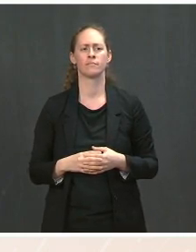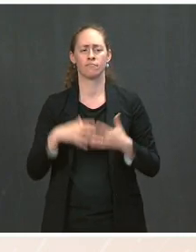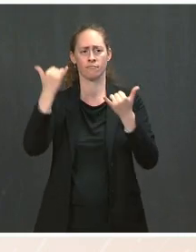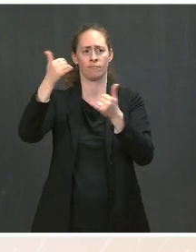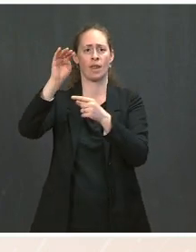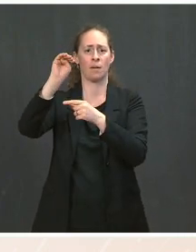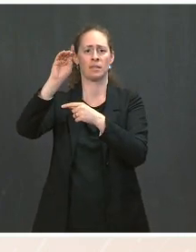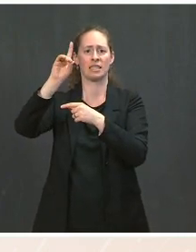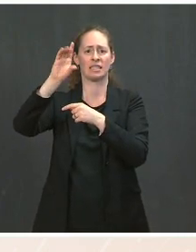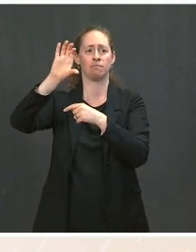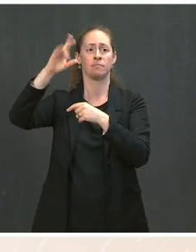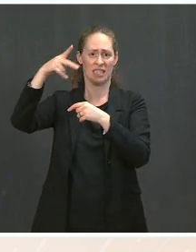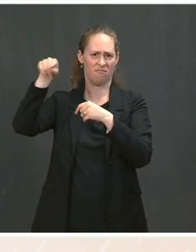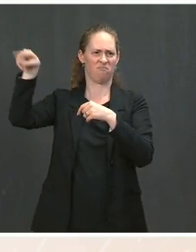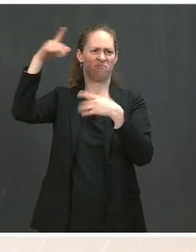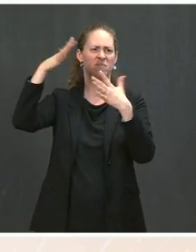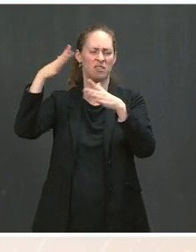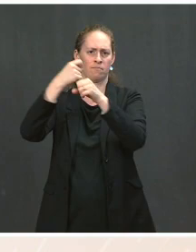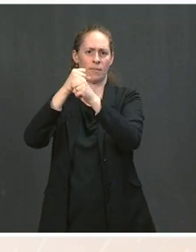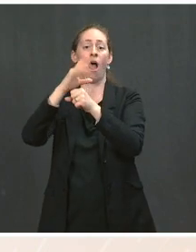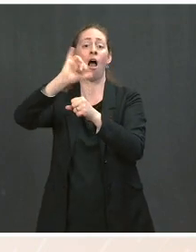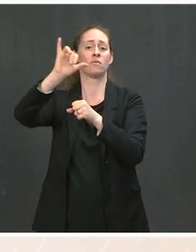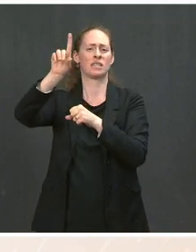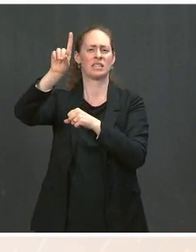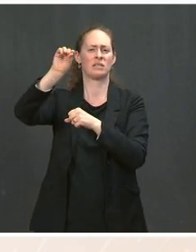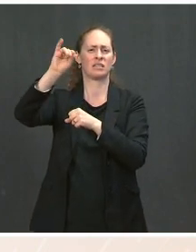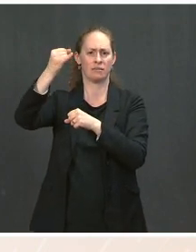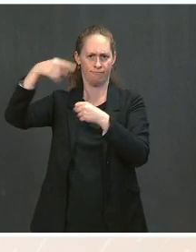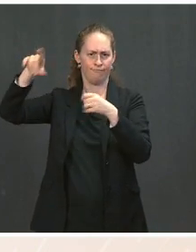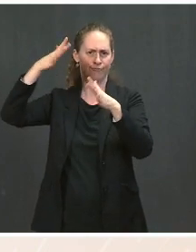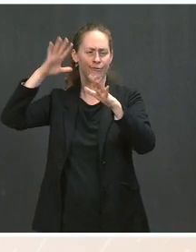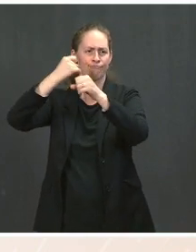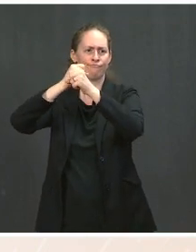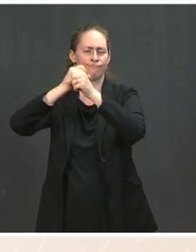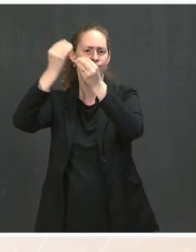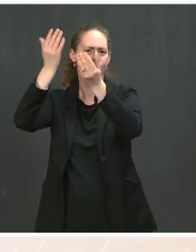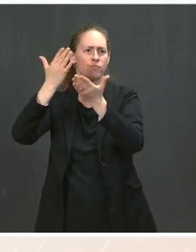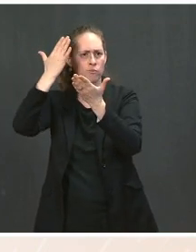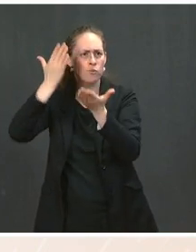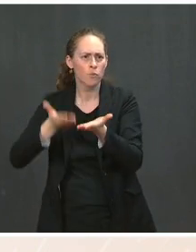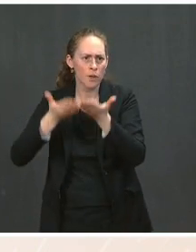And I would just reiterate that we are committed to avoiding expiration of this legislation,